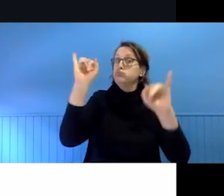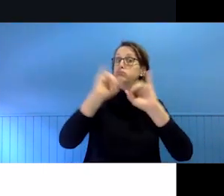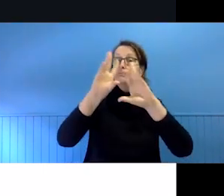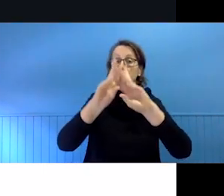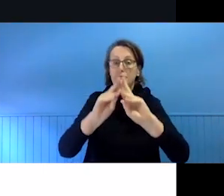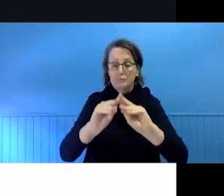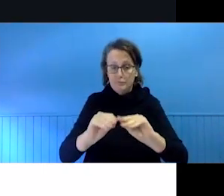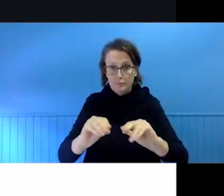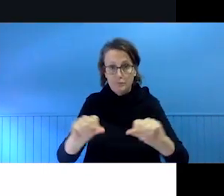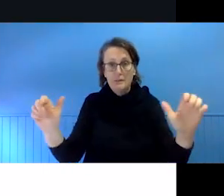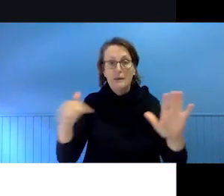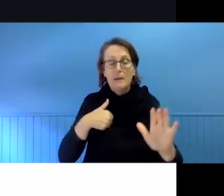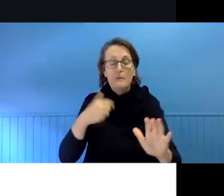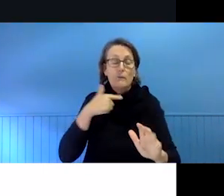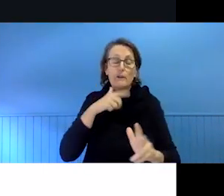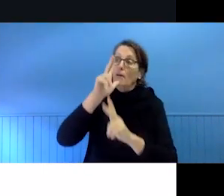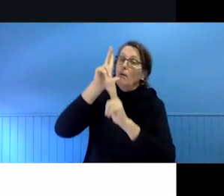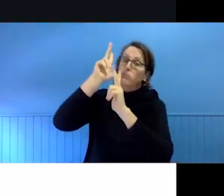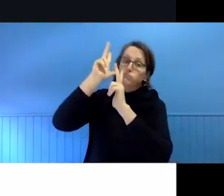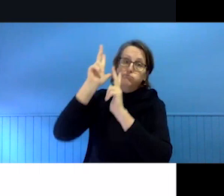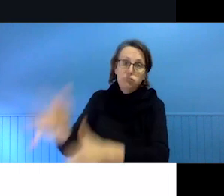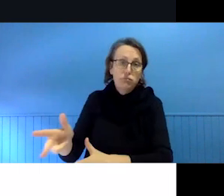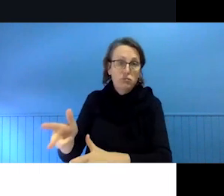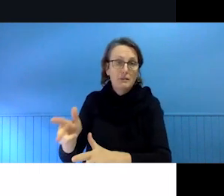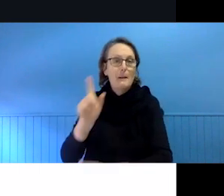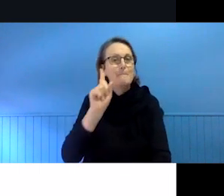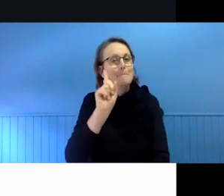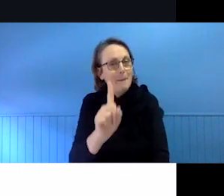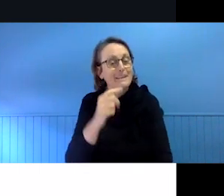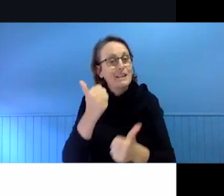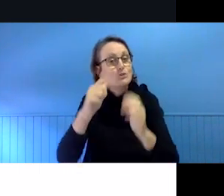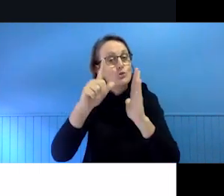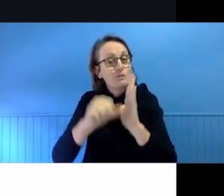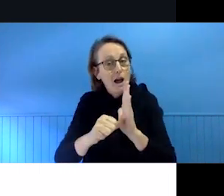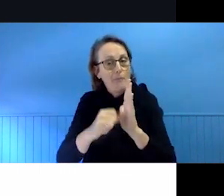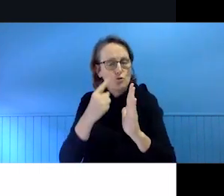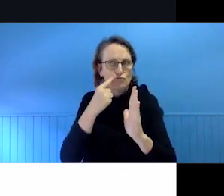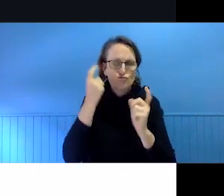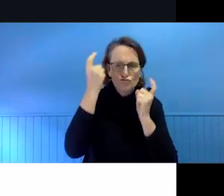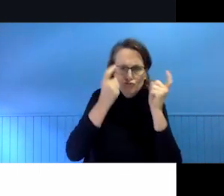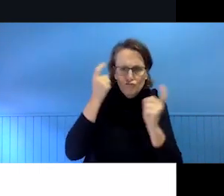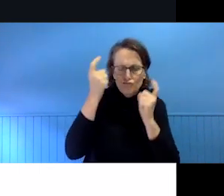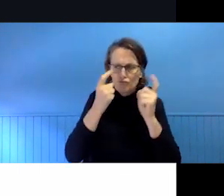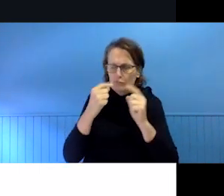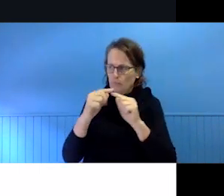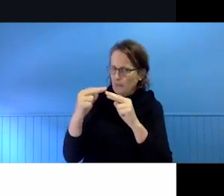fall asleep and never think about it again, but this is a great time to evaluate and learn from what's happened.